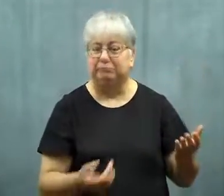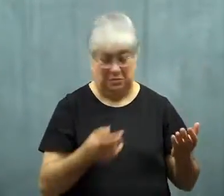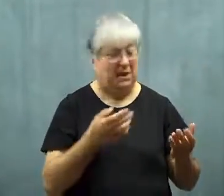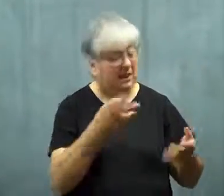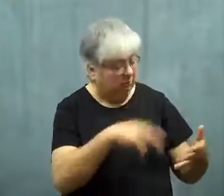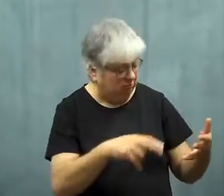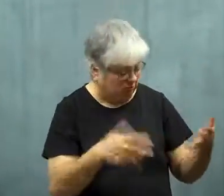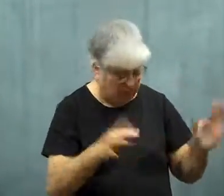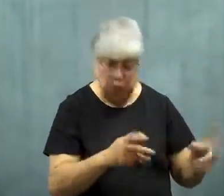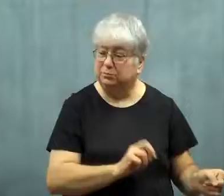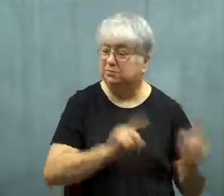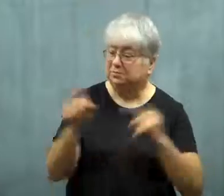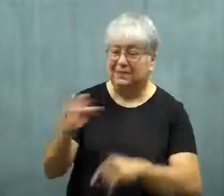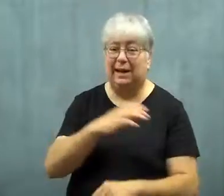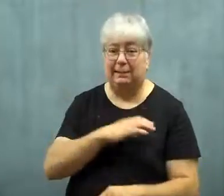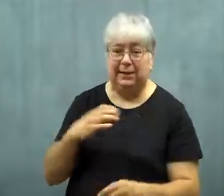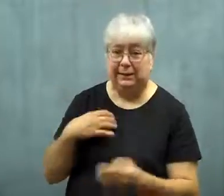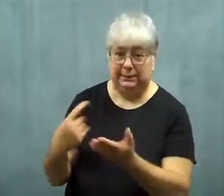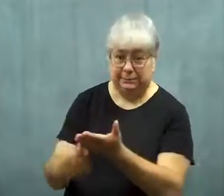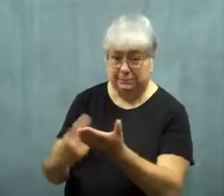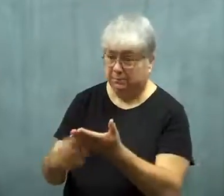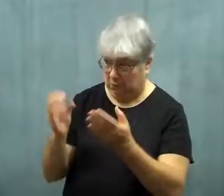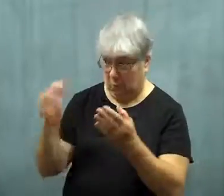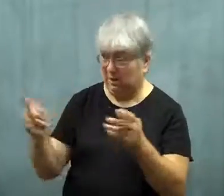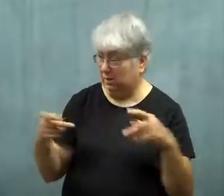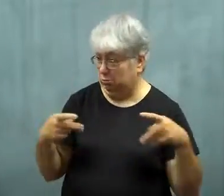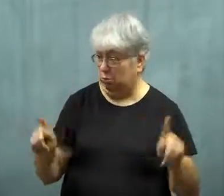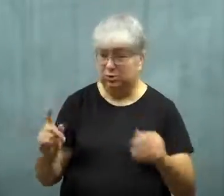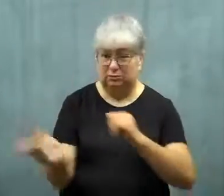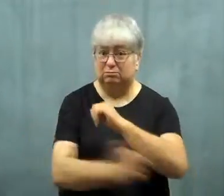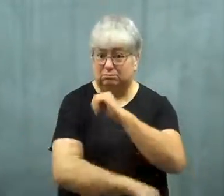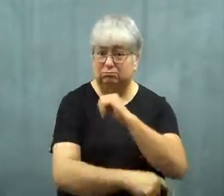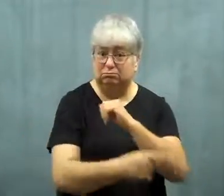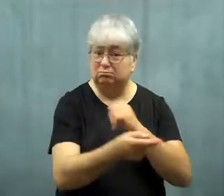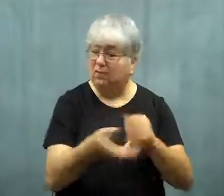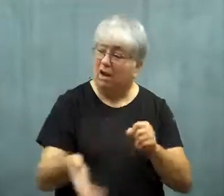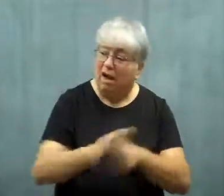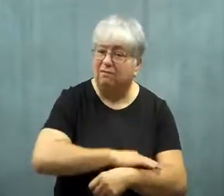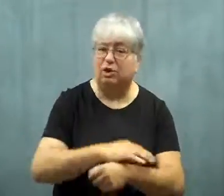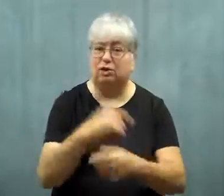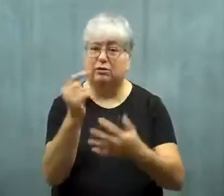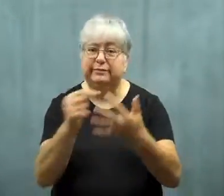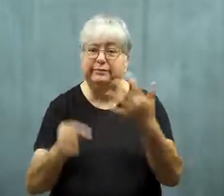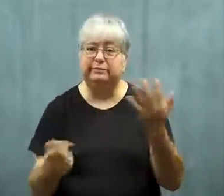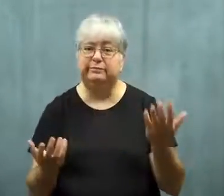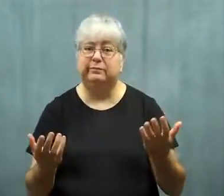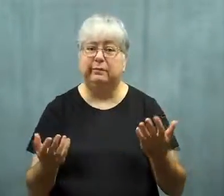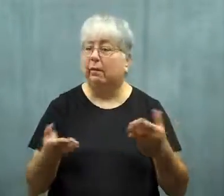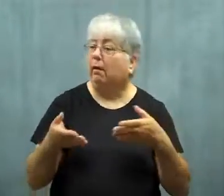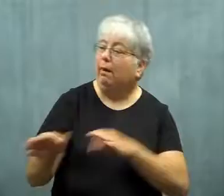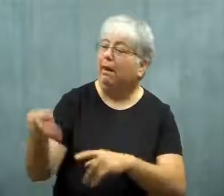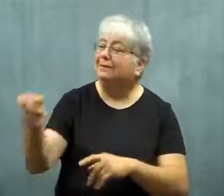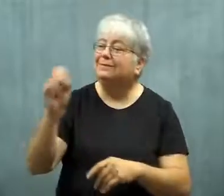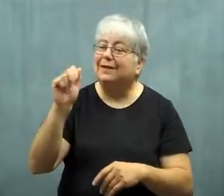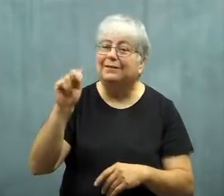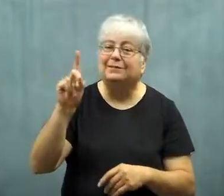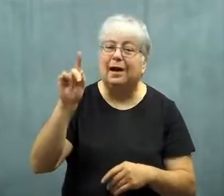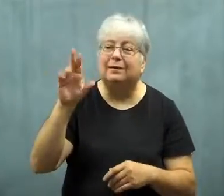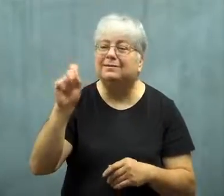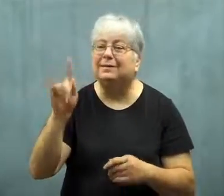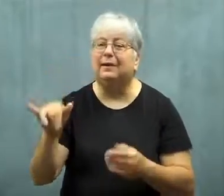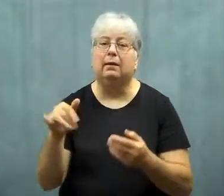After reviewing the report, he asked the committee for permission